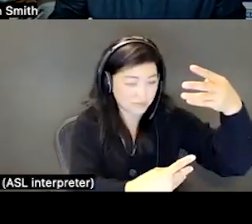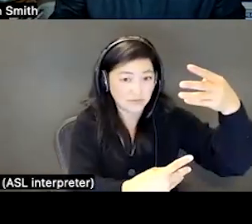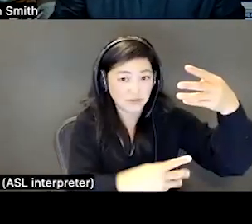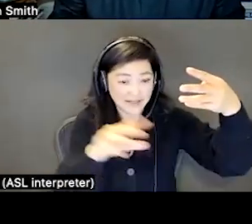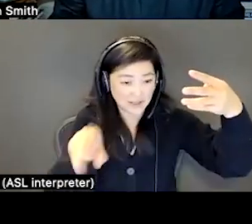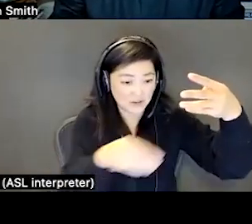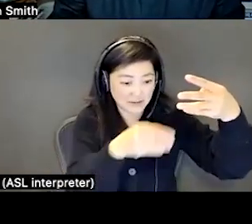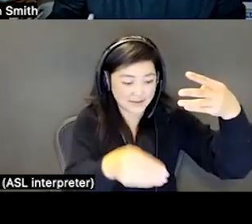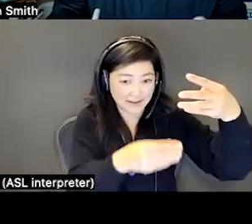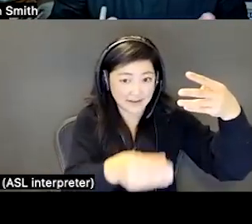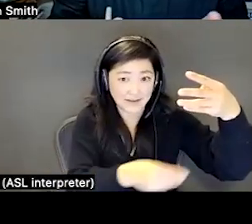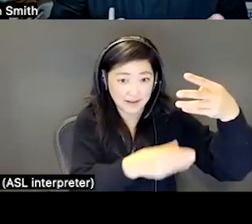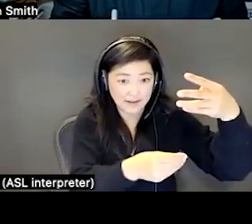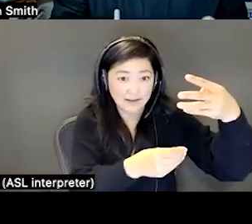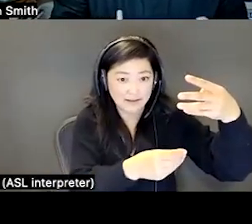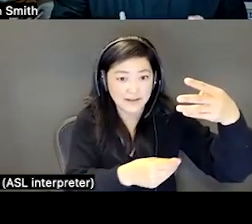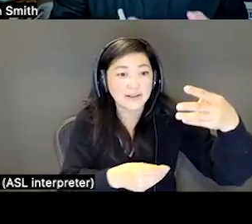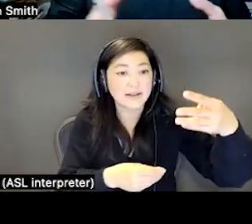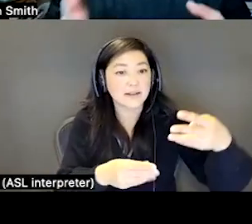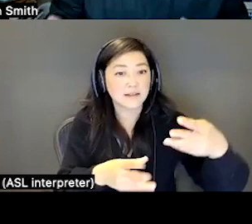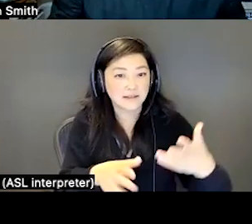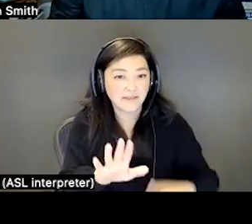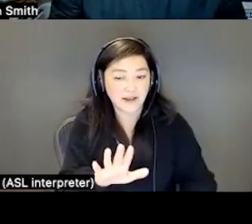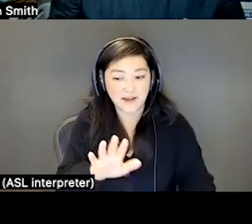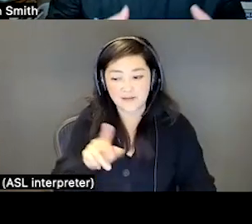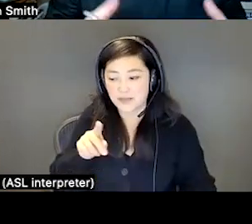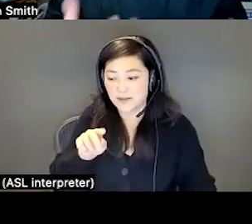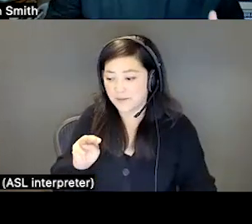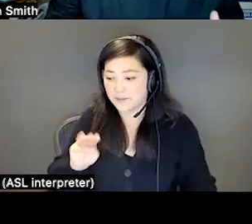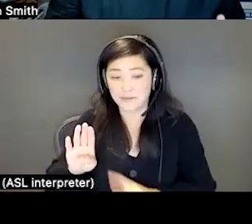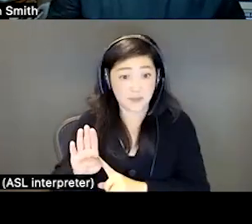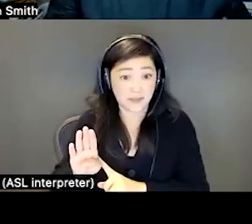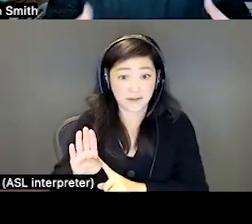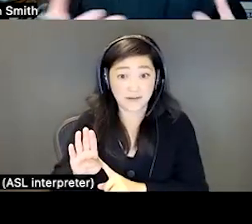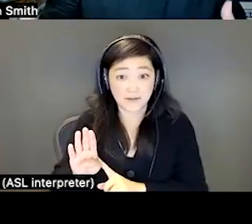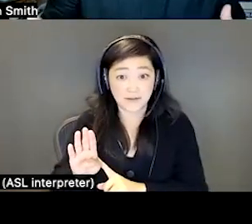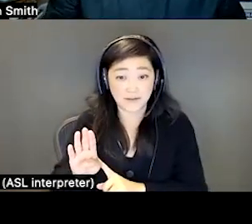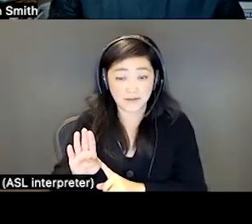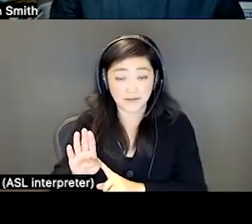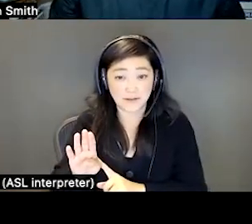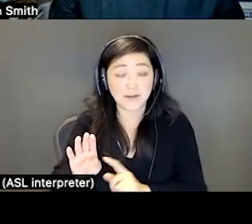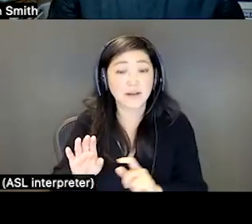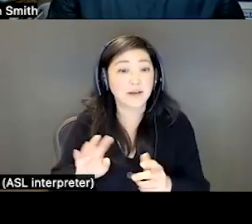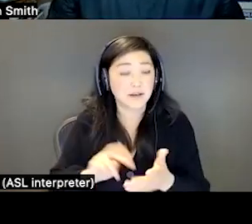5PMB, so we can then start to surface titles like "The Design of Everyday Things."